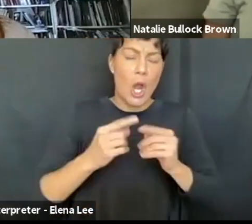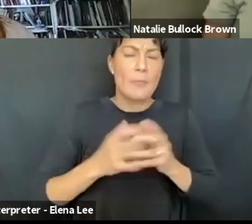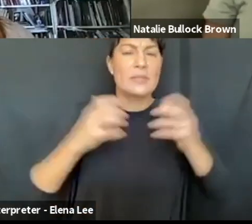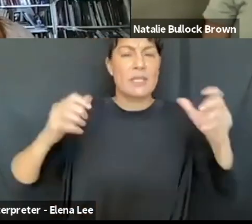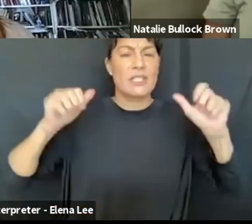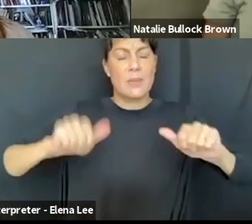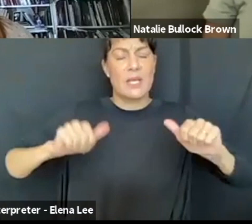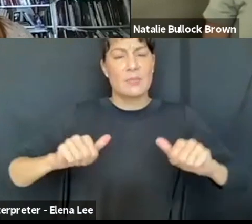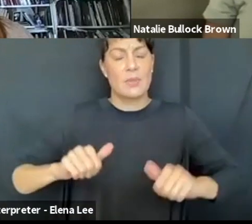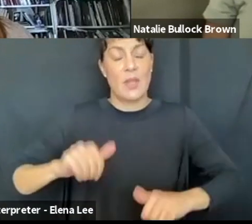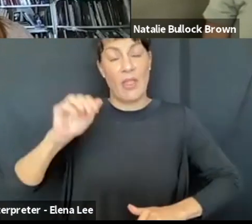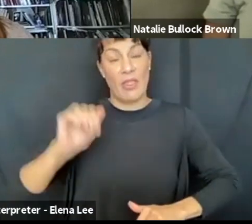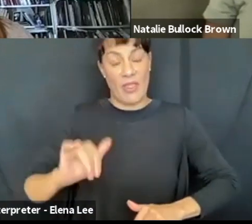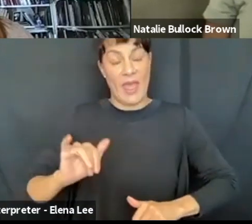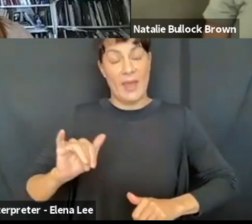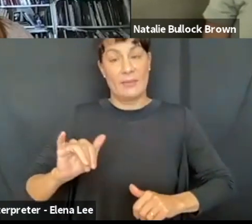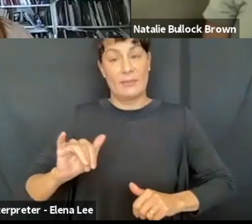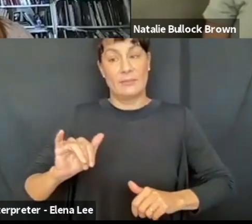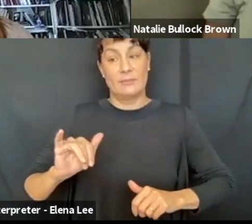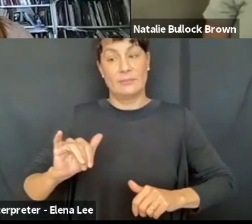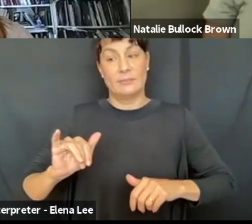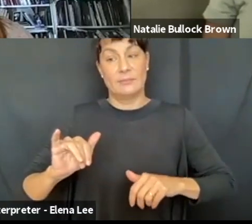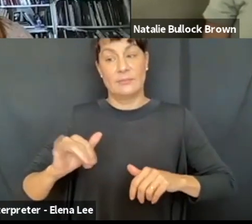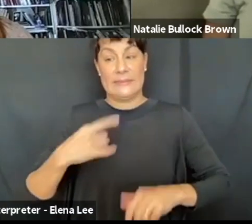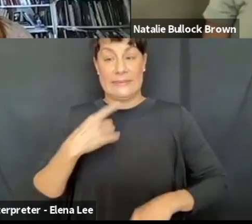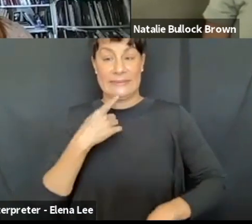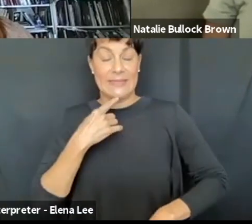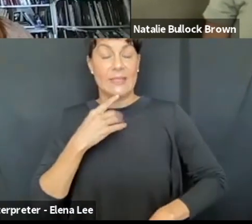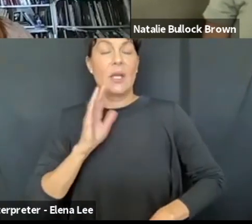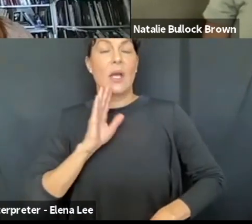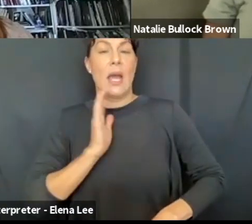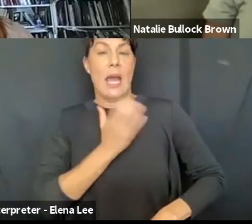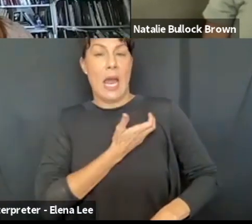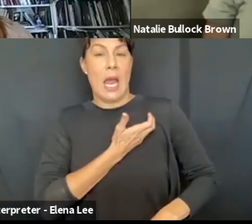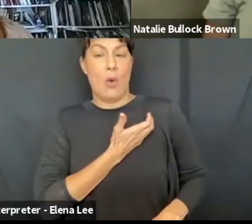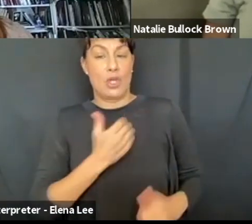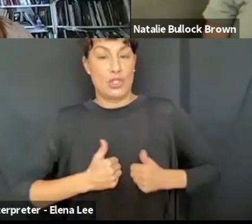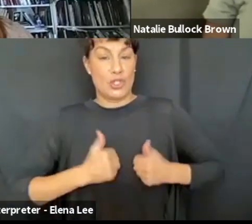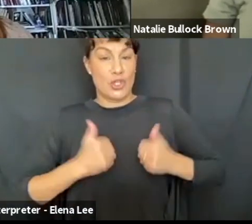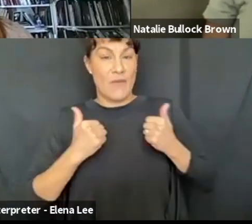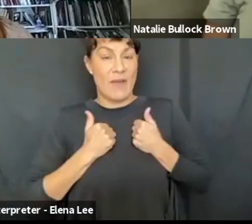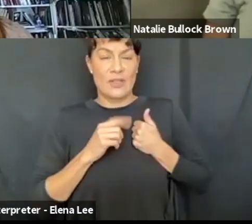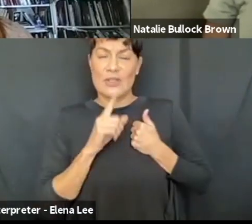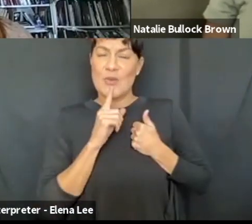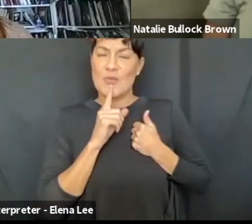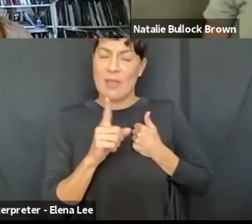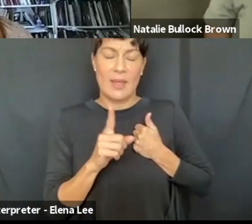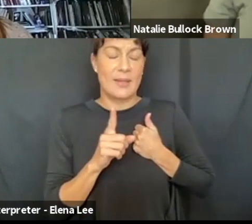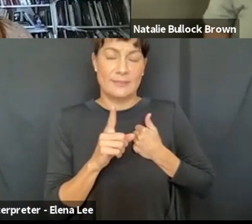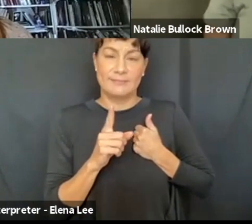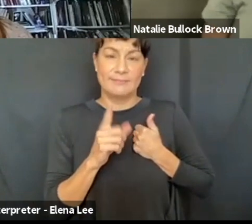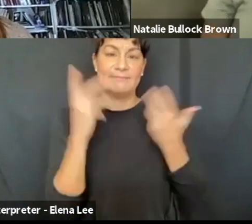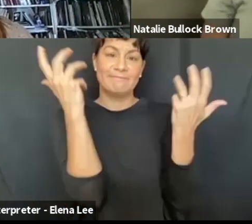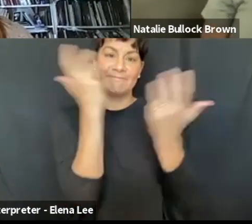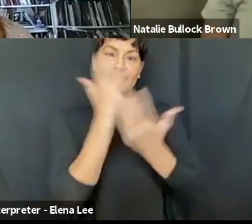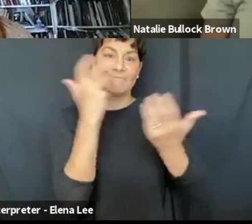the survivors that we're working with are resilient. And so, part of our job is to be able to find people